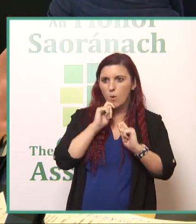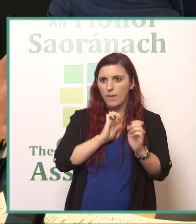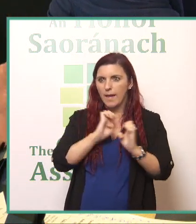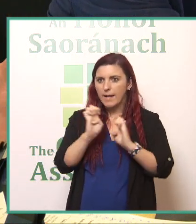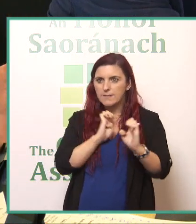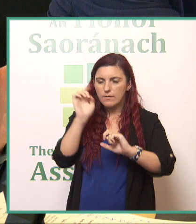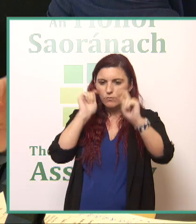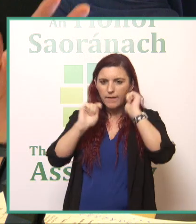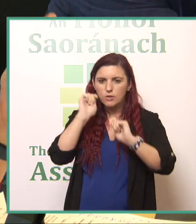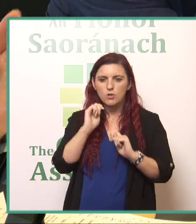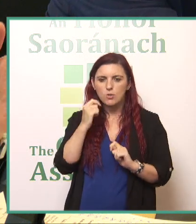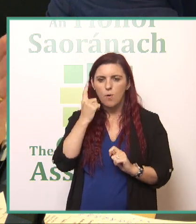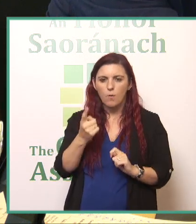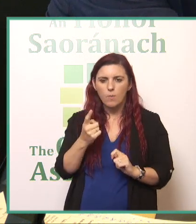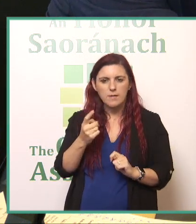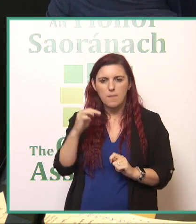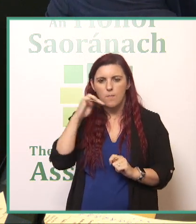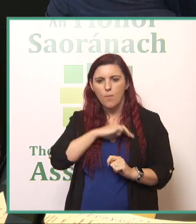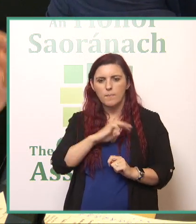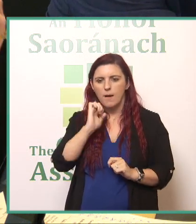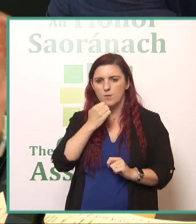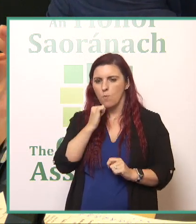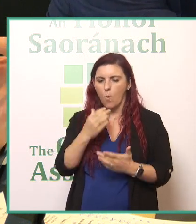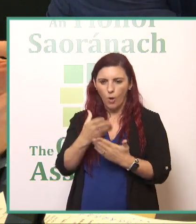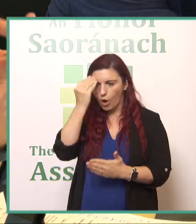is important because you don't learn without reflecting and that's some critical reflection